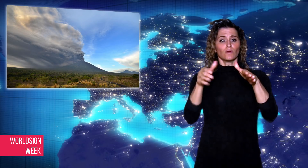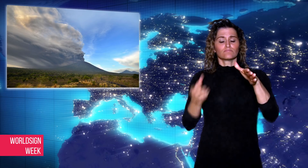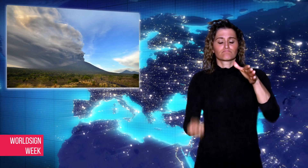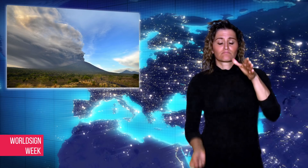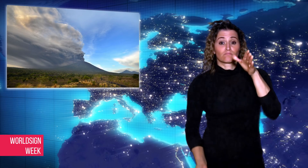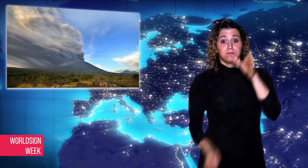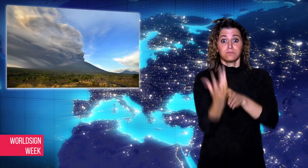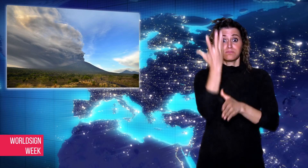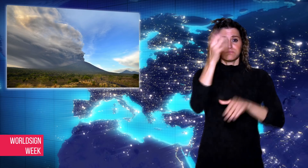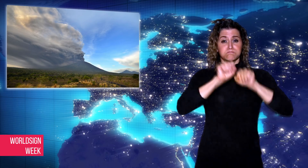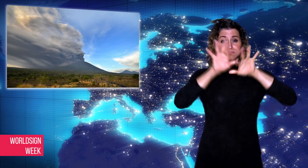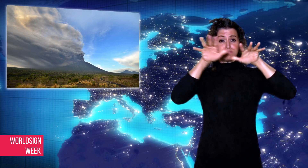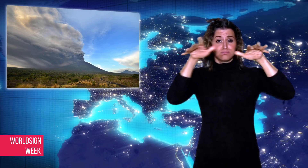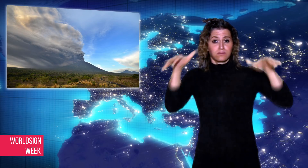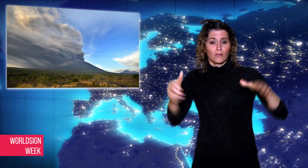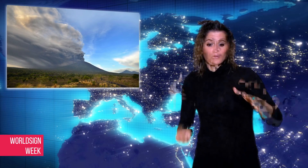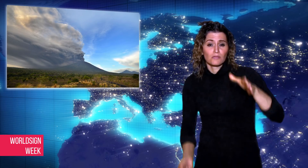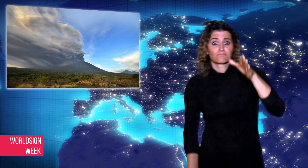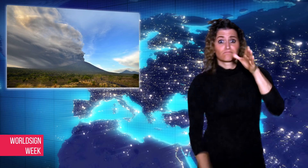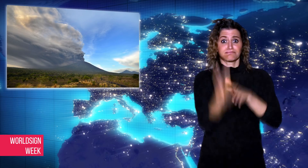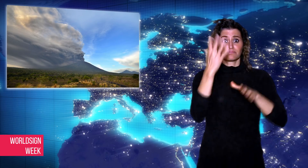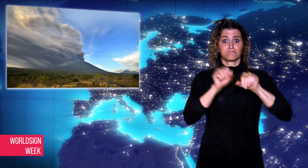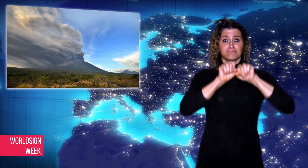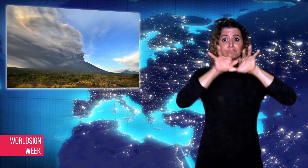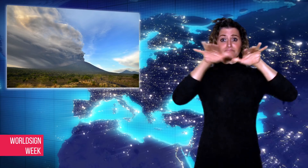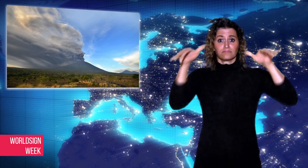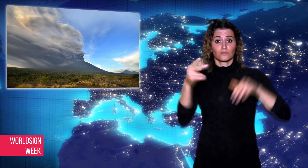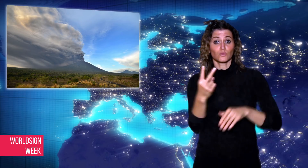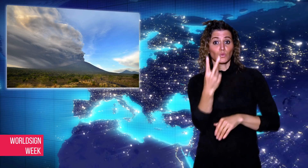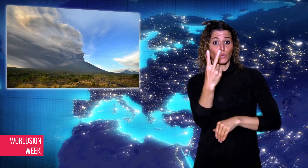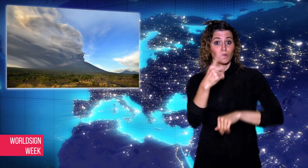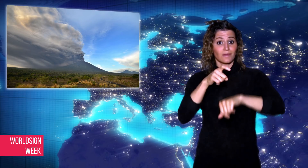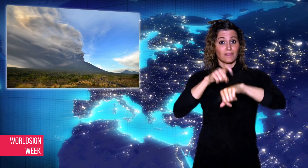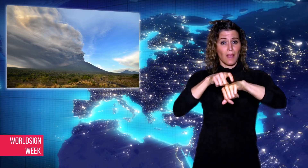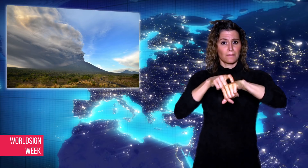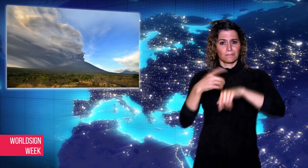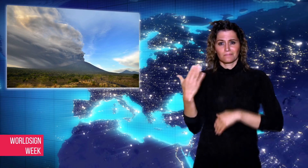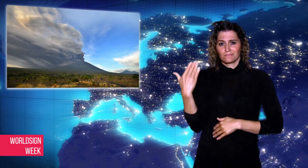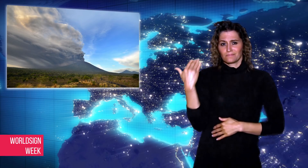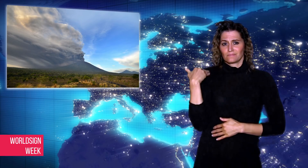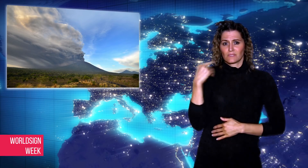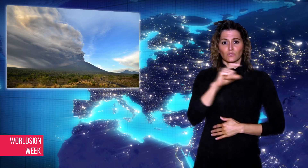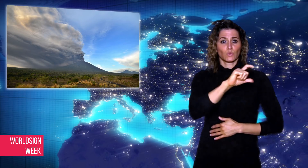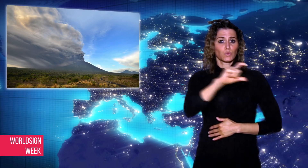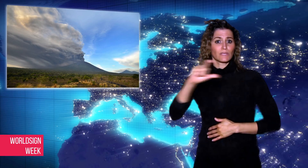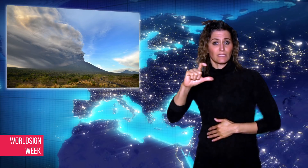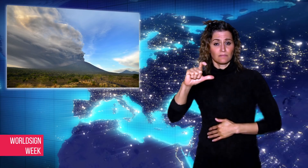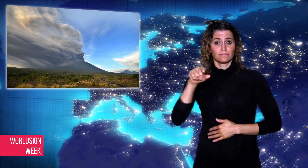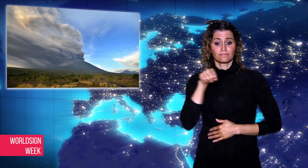twice last week sending smoke and ashes